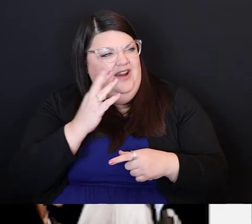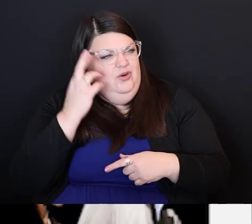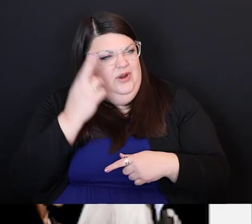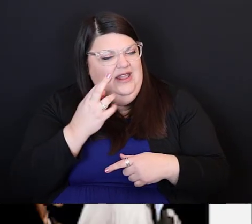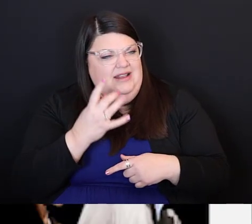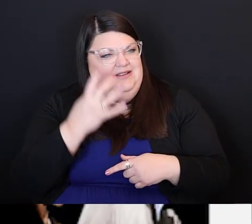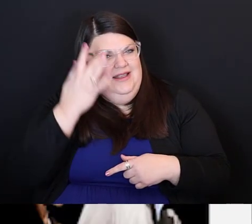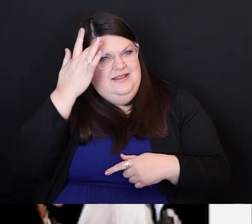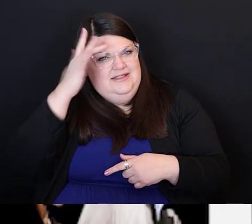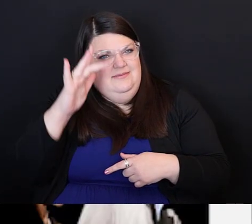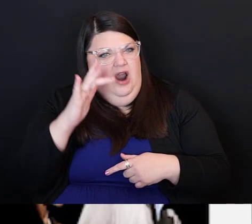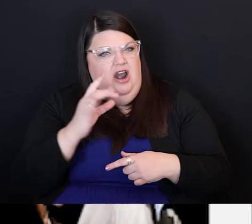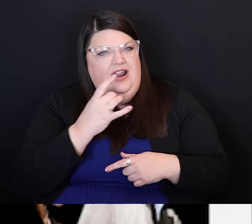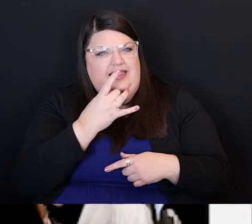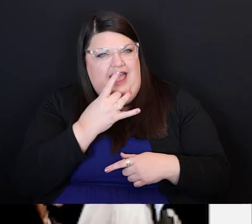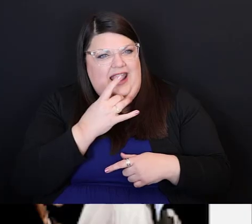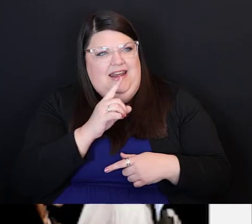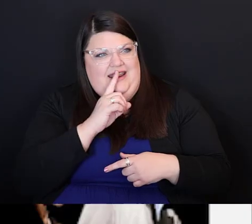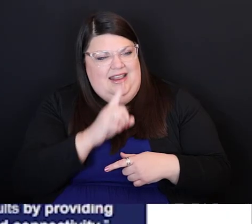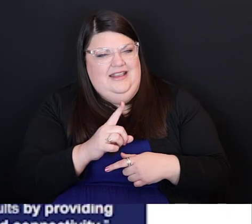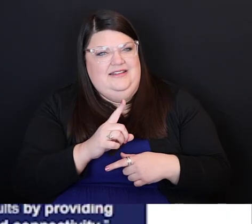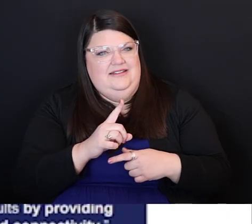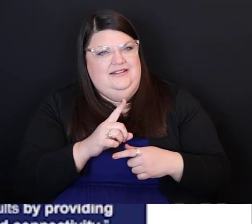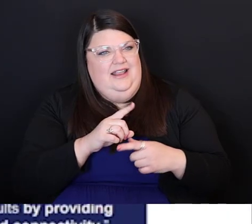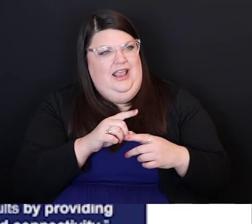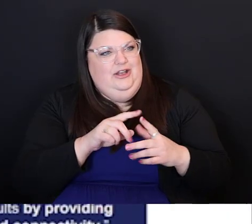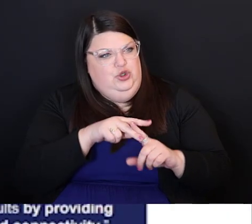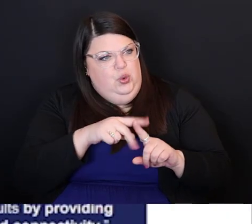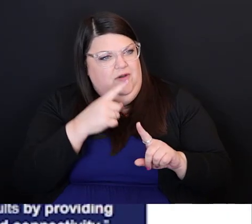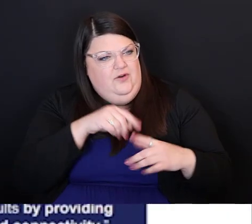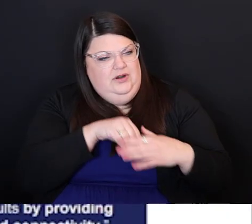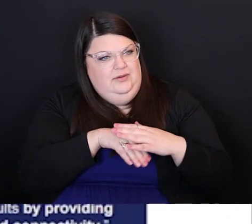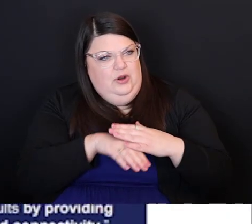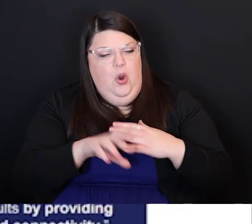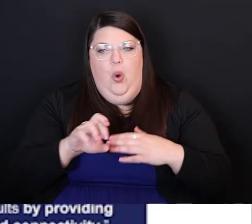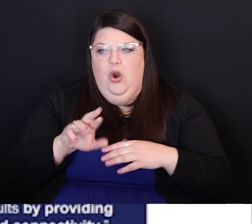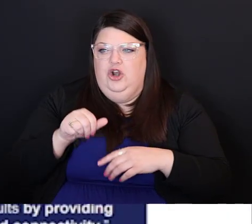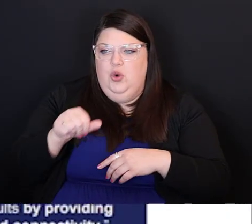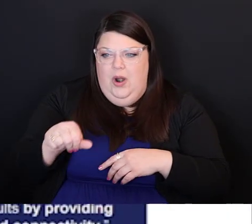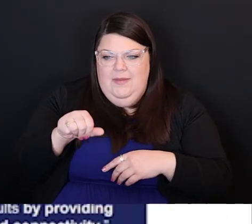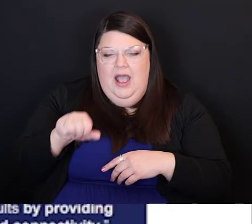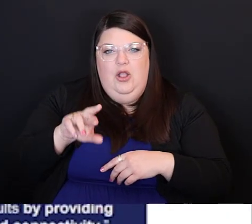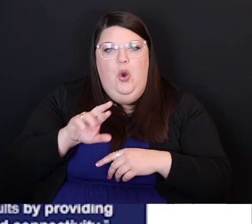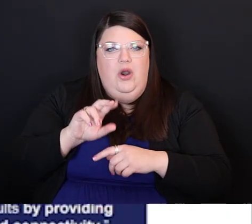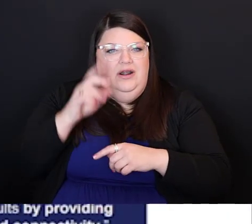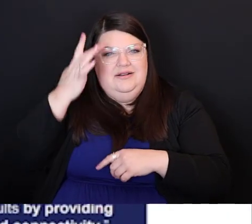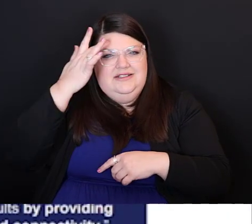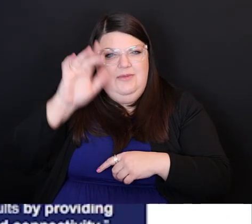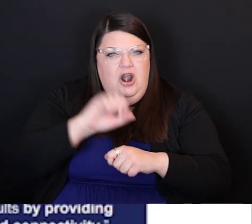tool for accessibility or or a doorbell, a smart lock. Once they know about that, then they can then look into that,